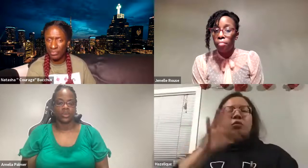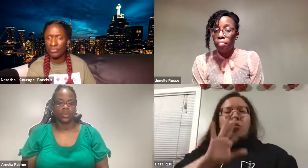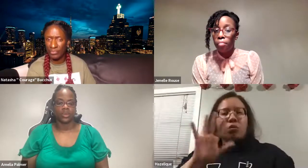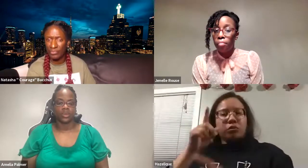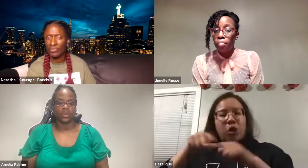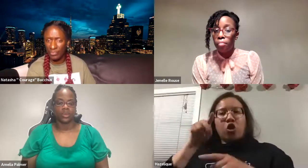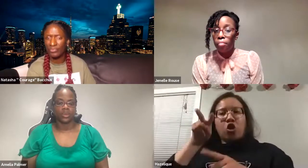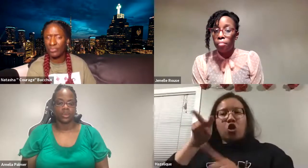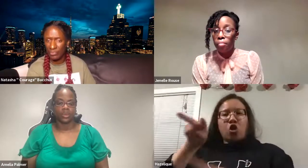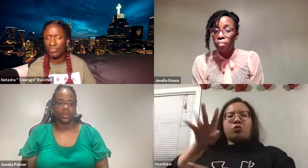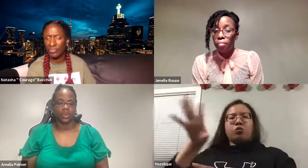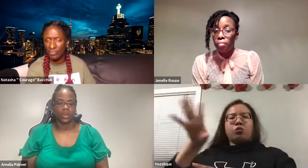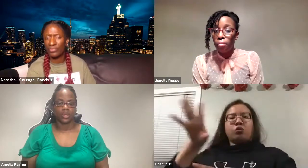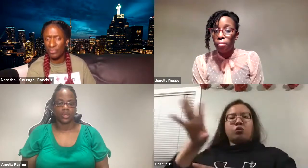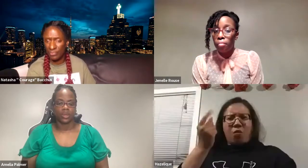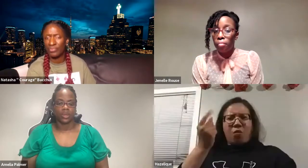or you know the language or don't understand but